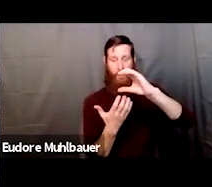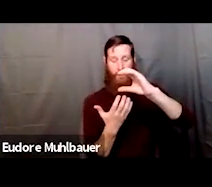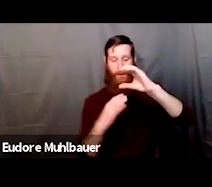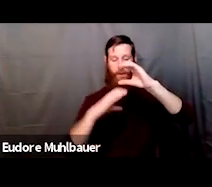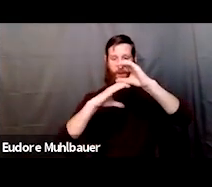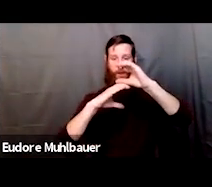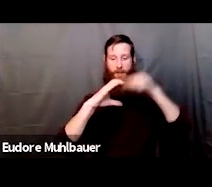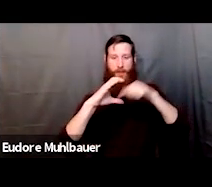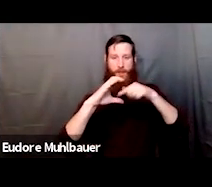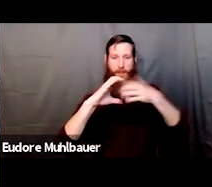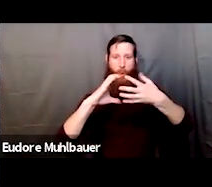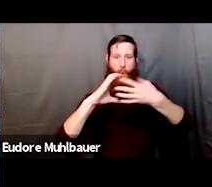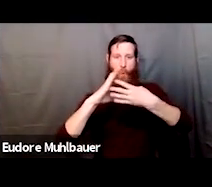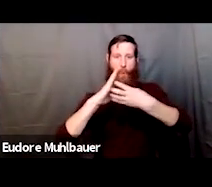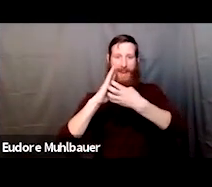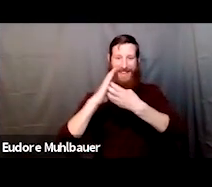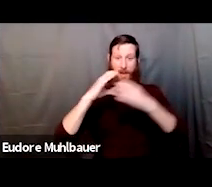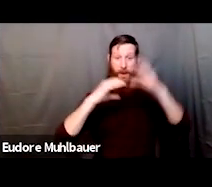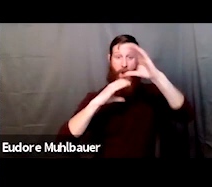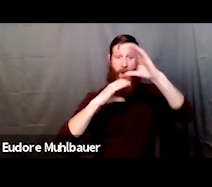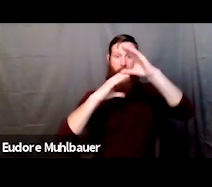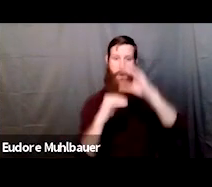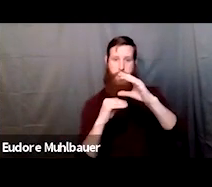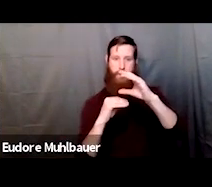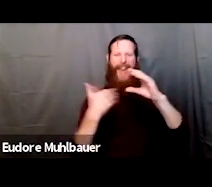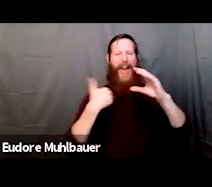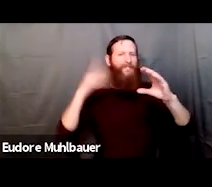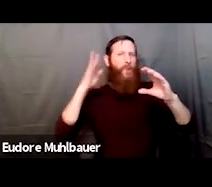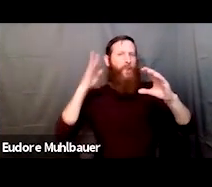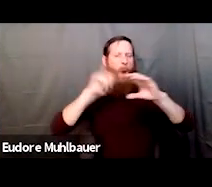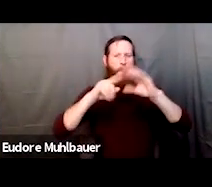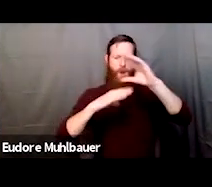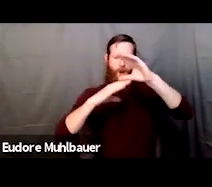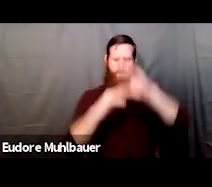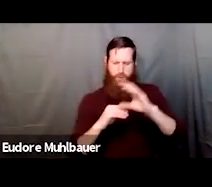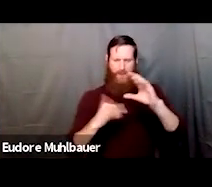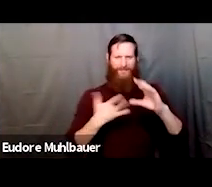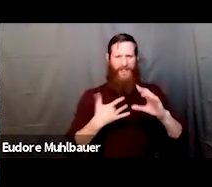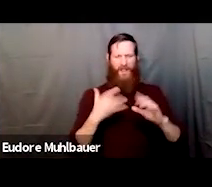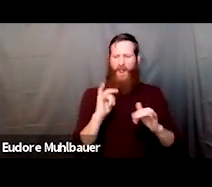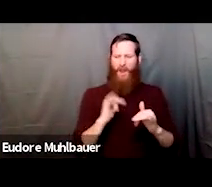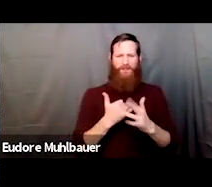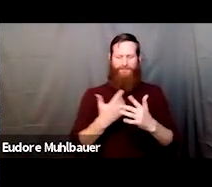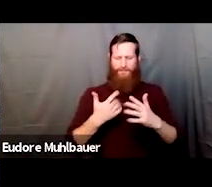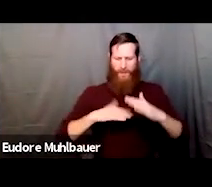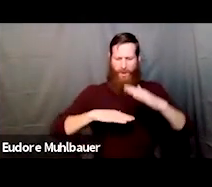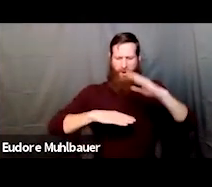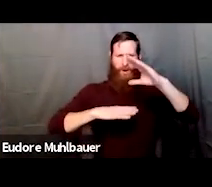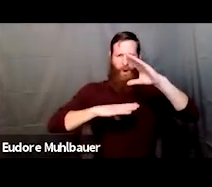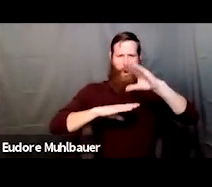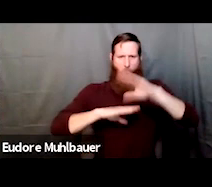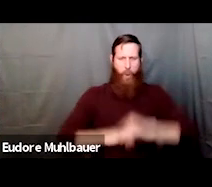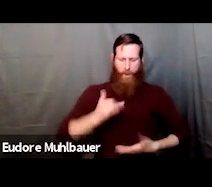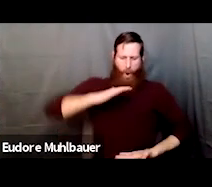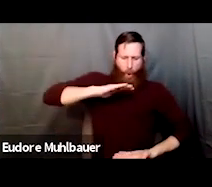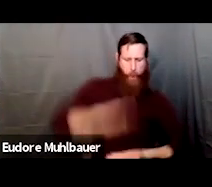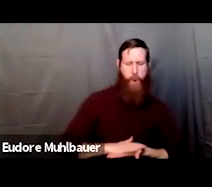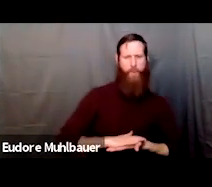accompanied by an audible sound and a visceral feeling, you can sometimes feel the snow drop down a couple millimeters underneath you